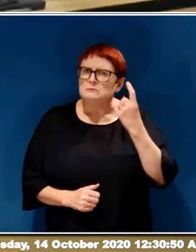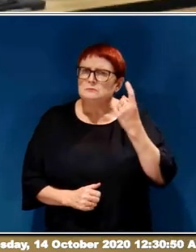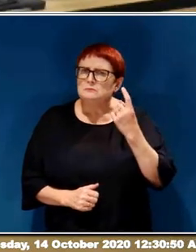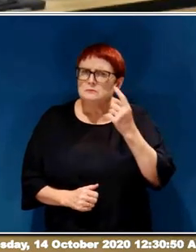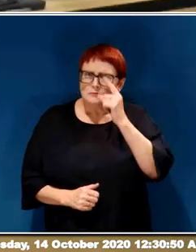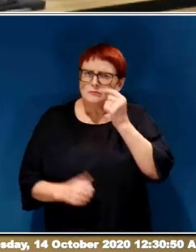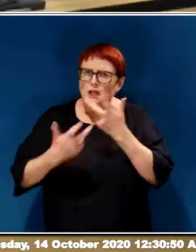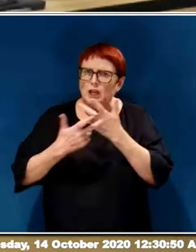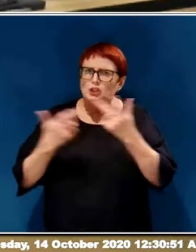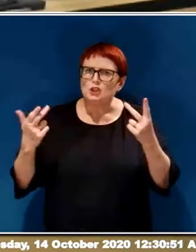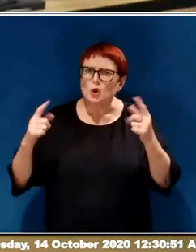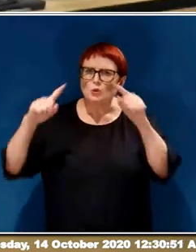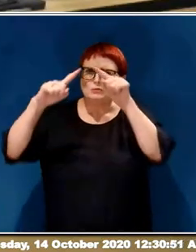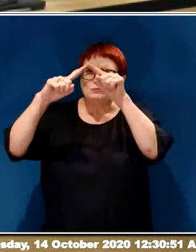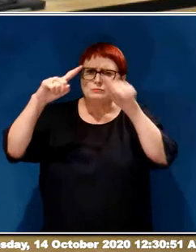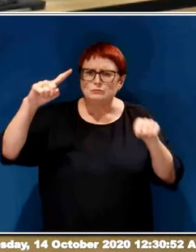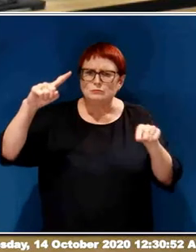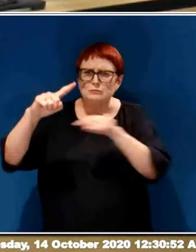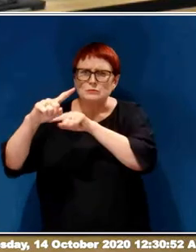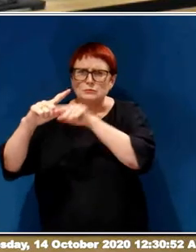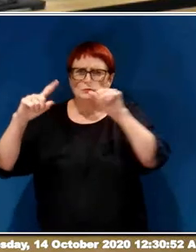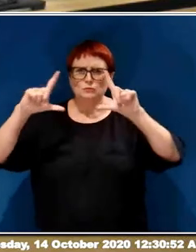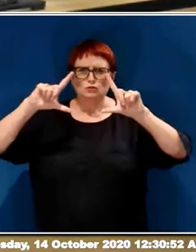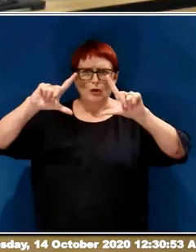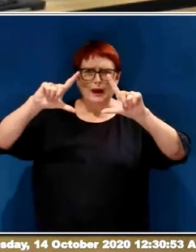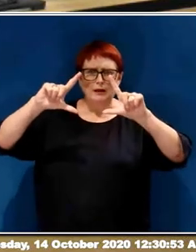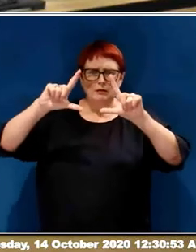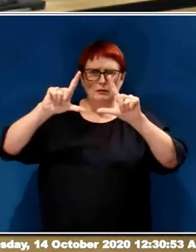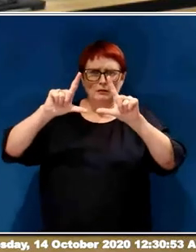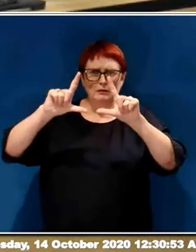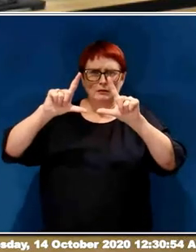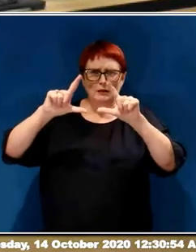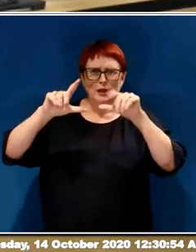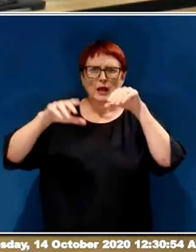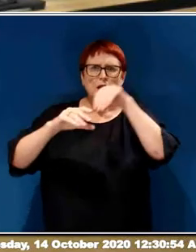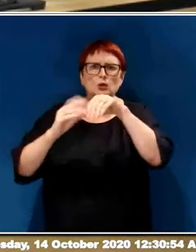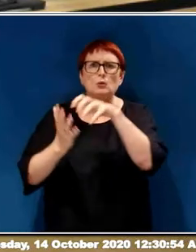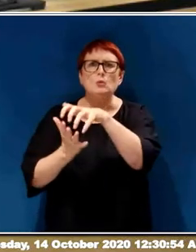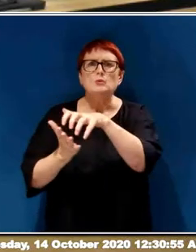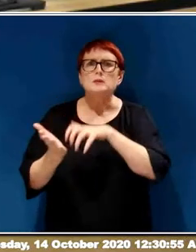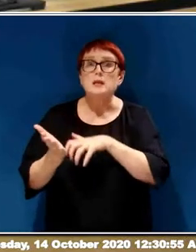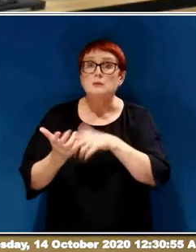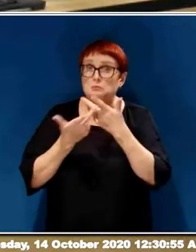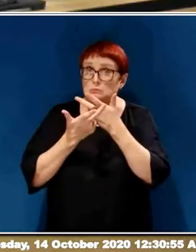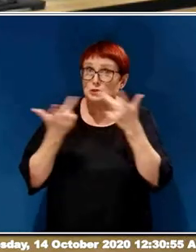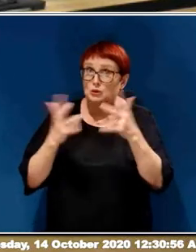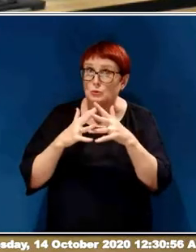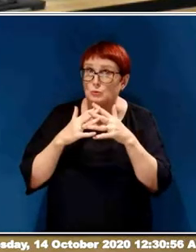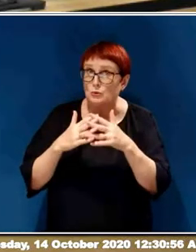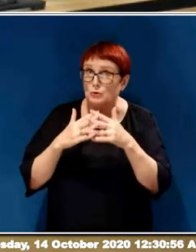paragraph 20 of your statement? DR de BRUIN: Certainly would. Thank you.